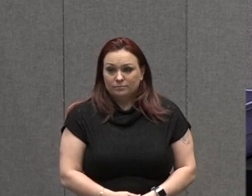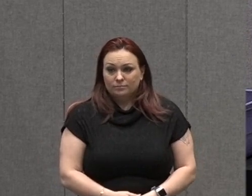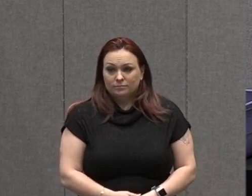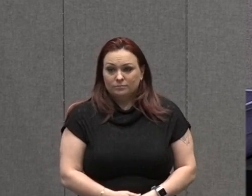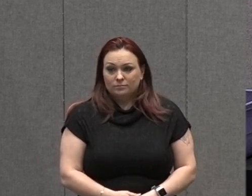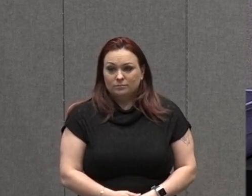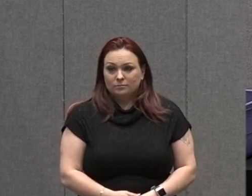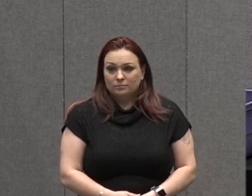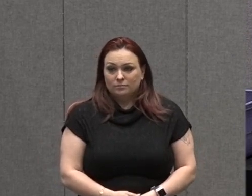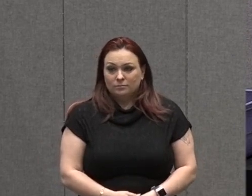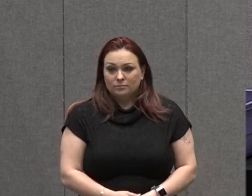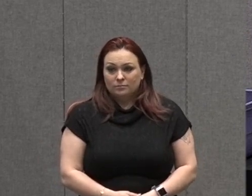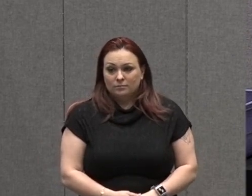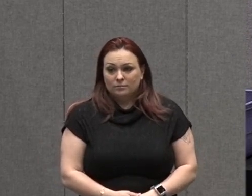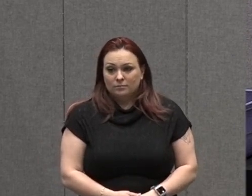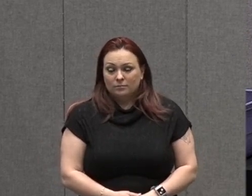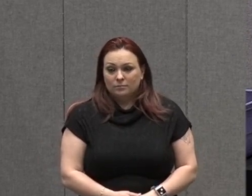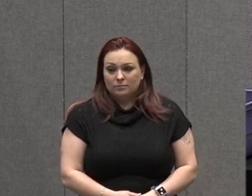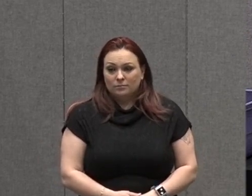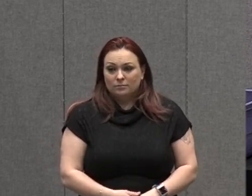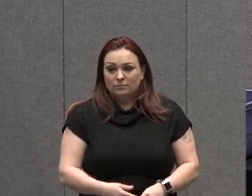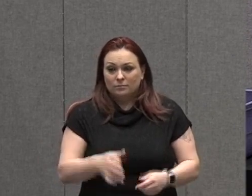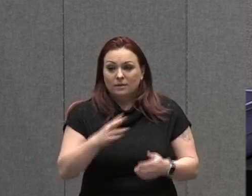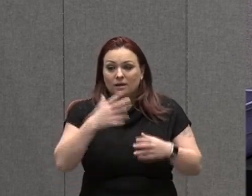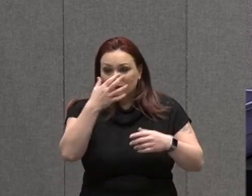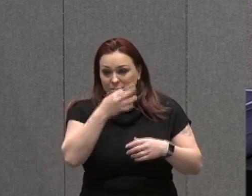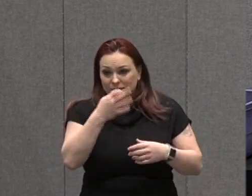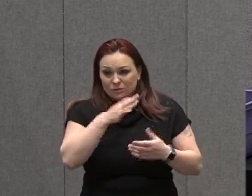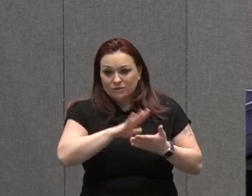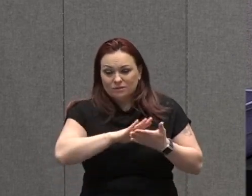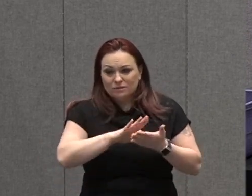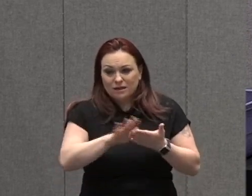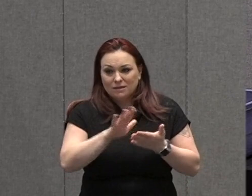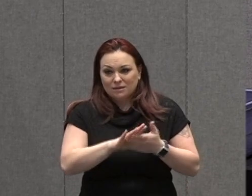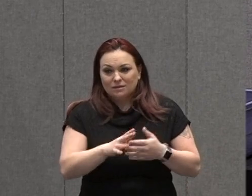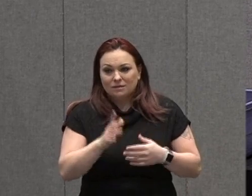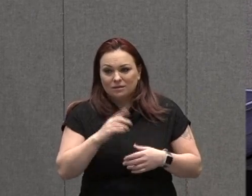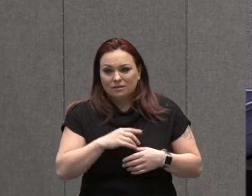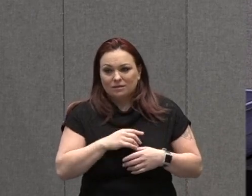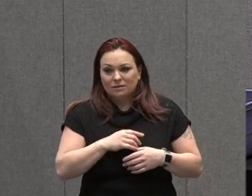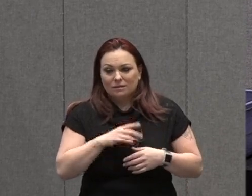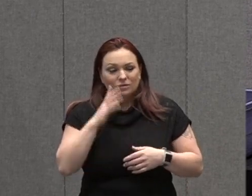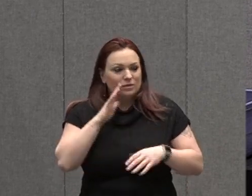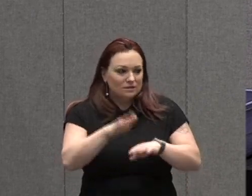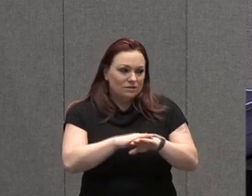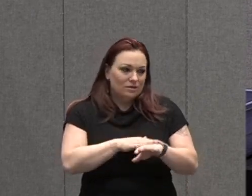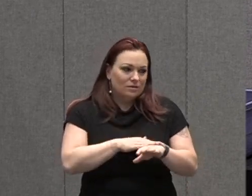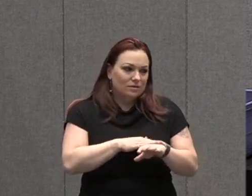Tissue sanitizer bunny tape. Tissue sanitizer, you know we need to slow it down.